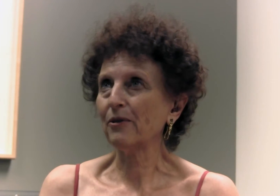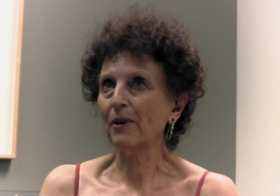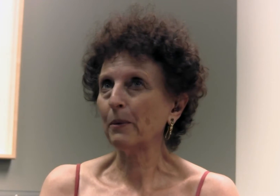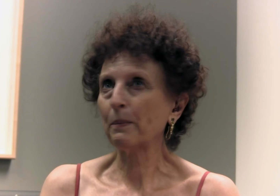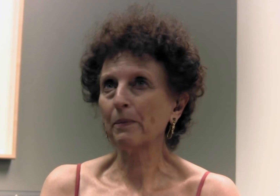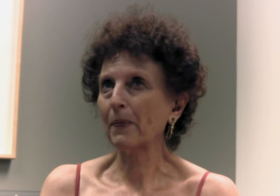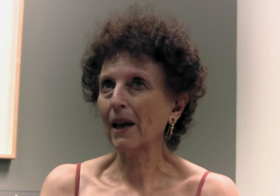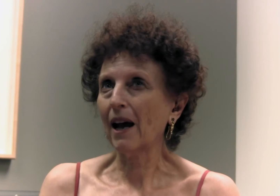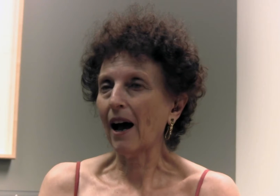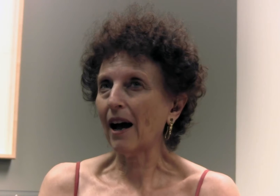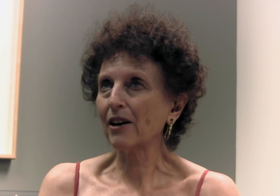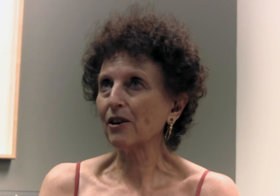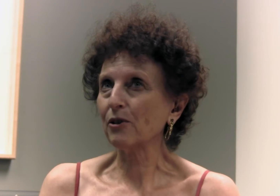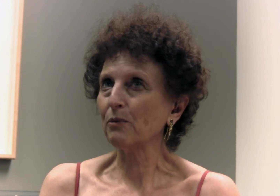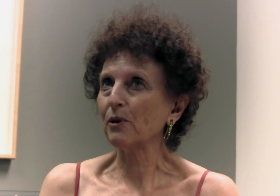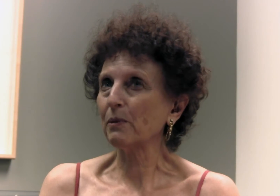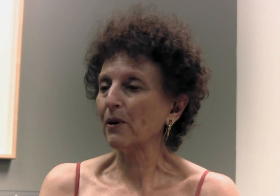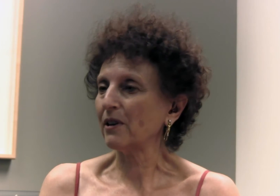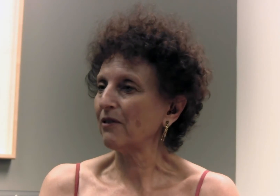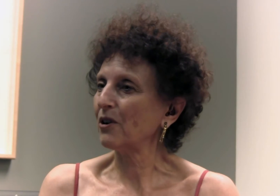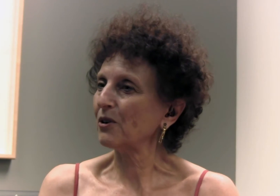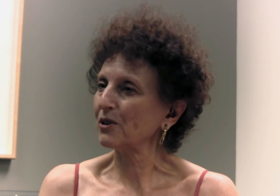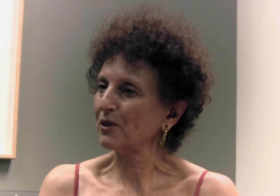I could learn more about deaf culture